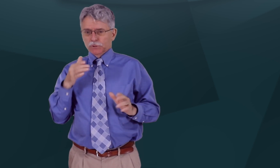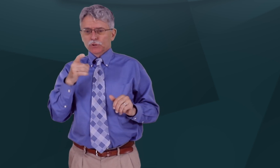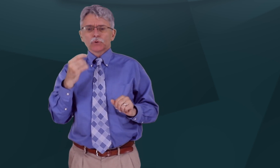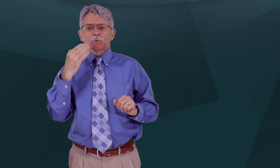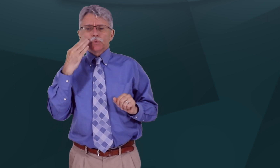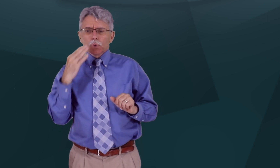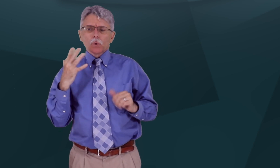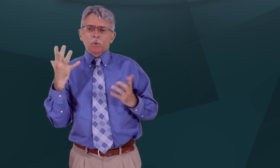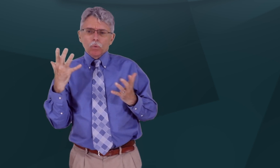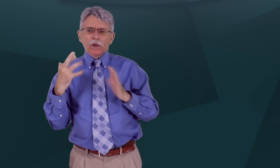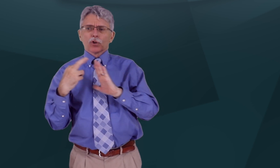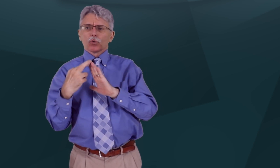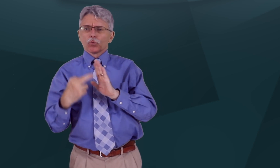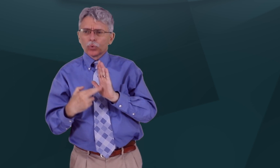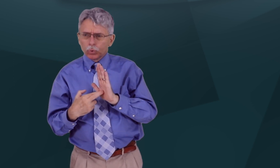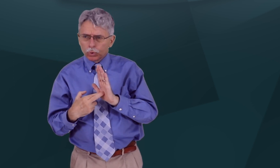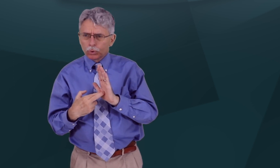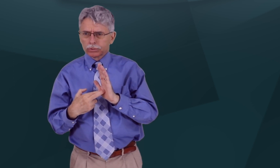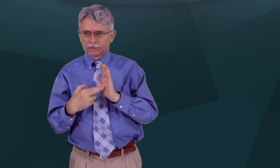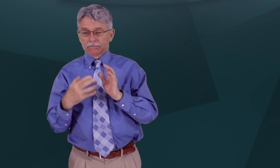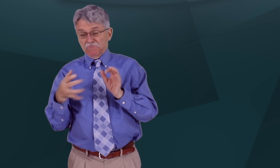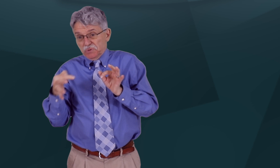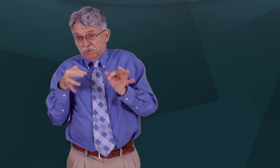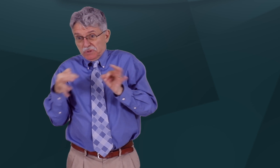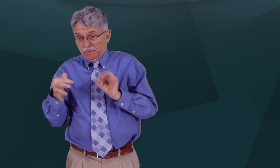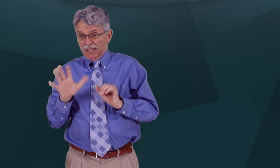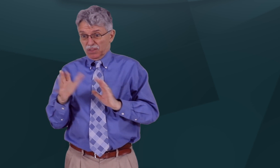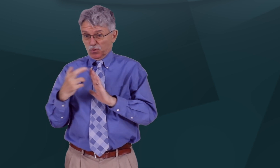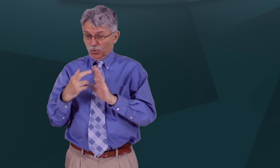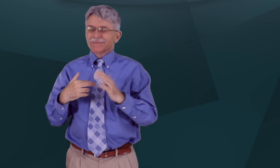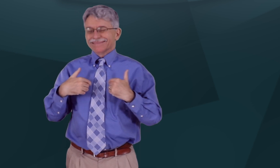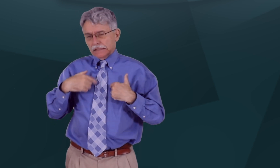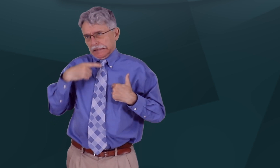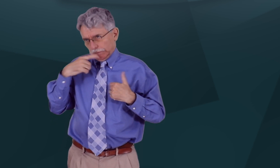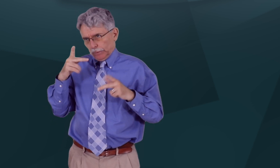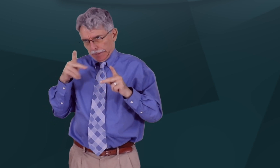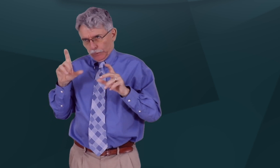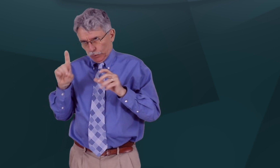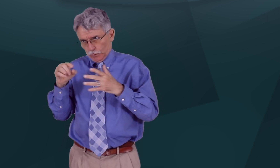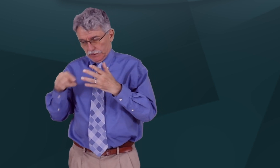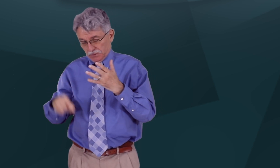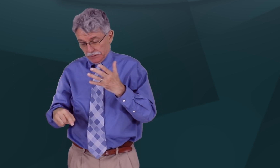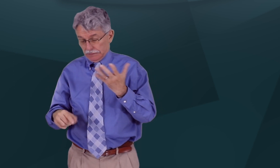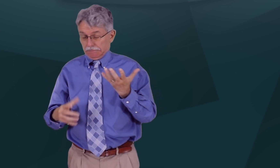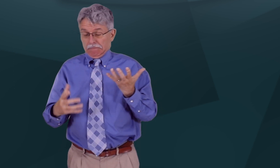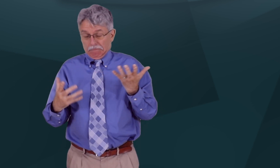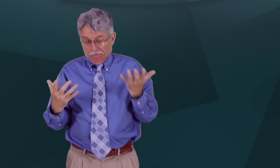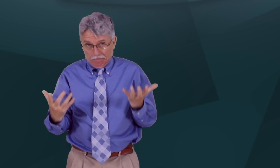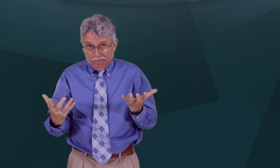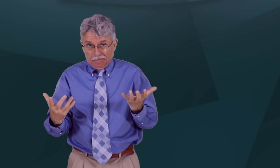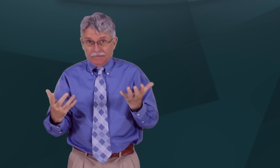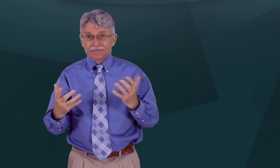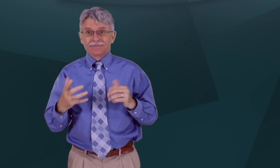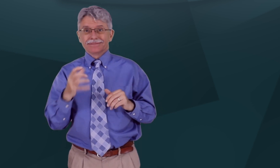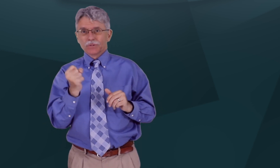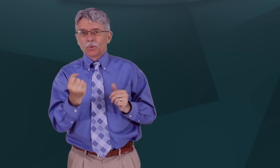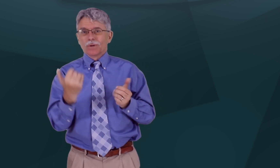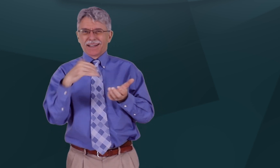So -- so, as hearing people, we know the rules. You need to explain it. You know, this is the way hearing people do it.